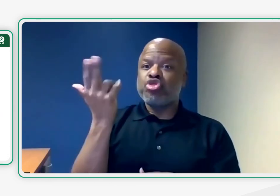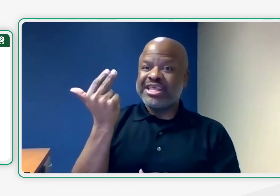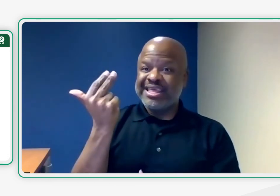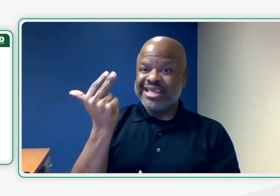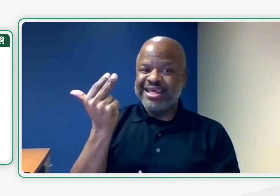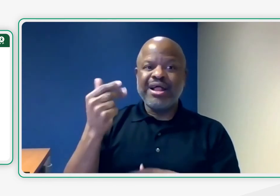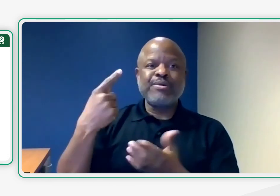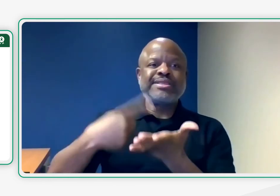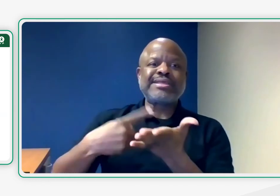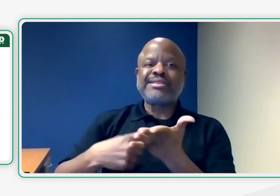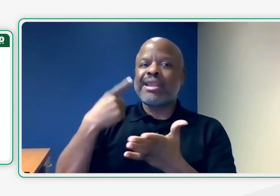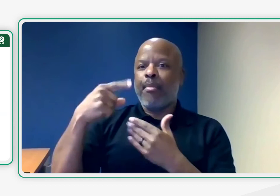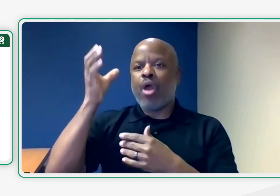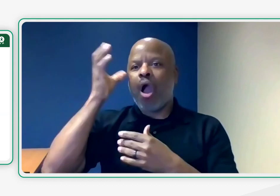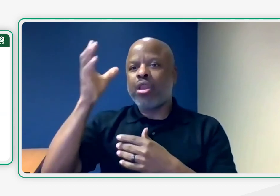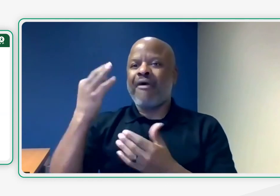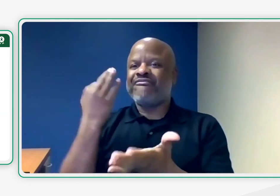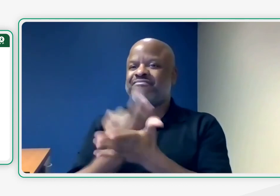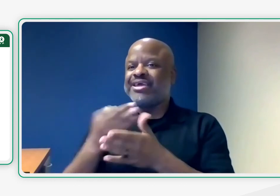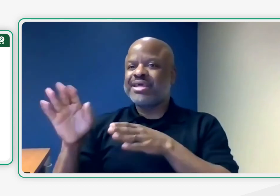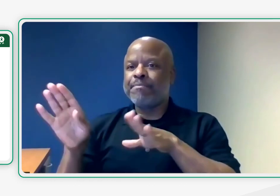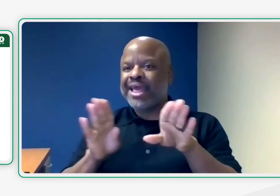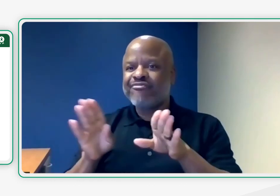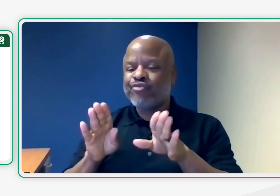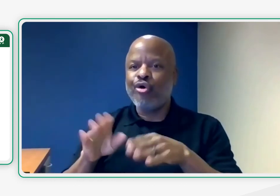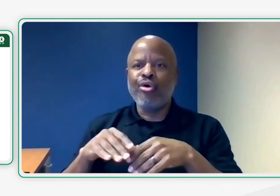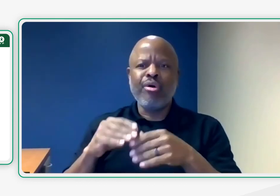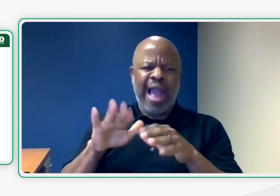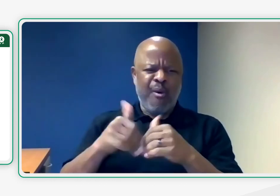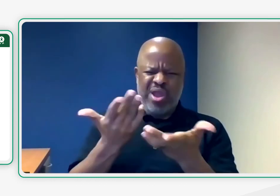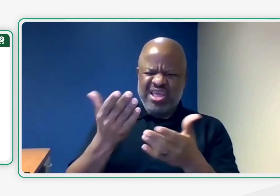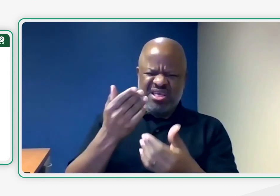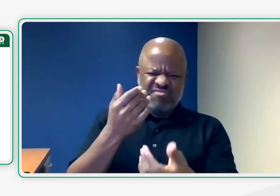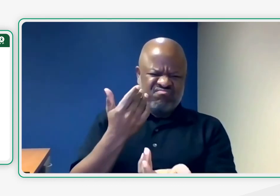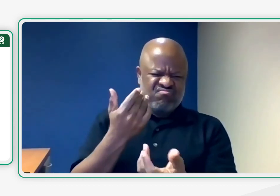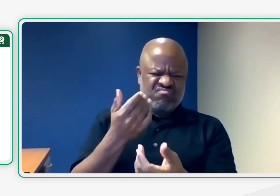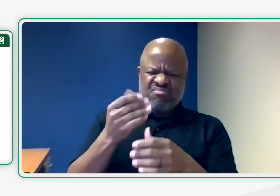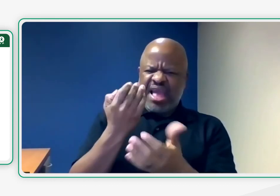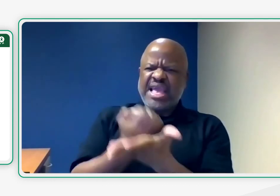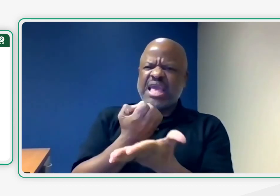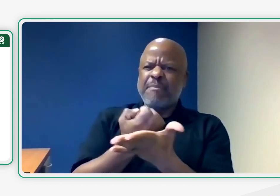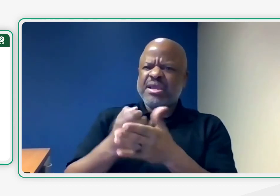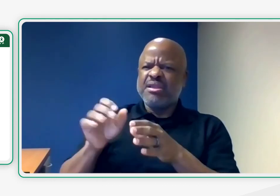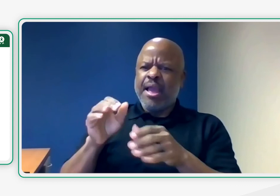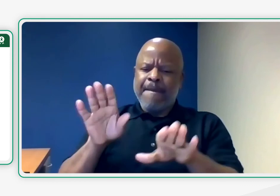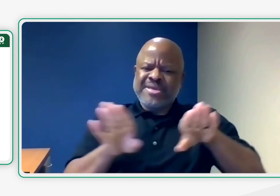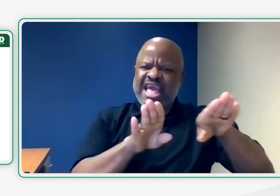As I mentioned before, we started on January 13th discussing concepts about behavioral economics,